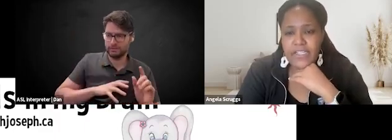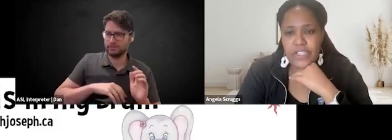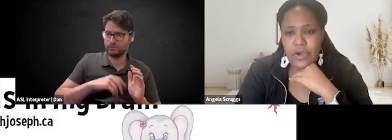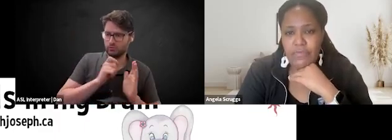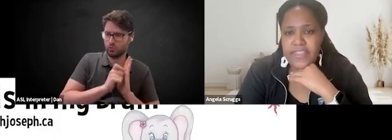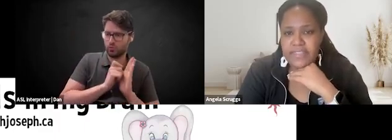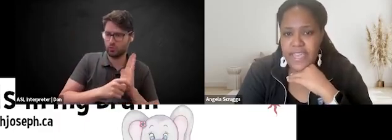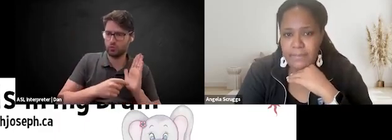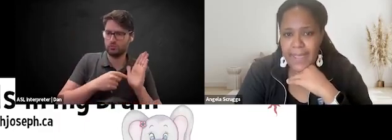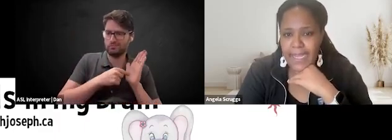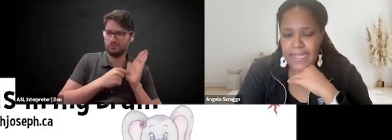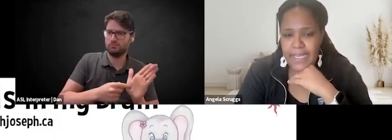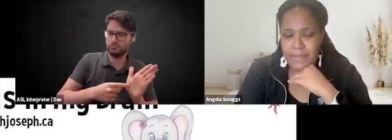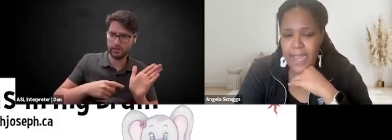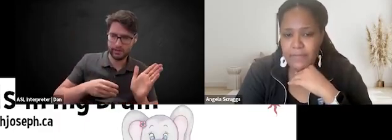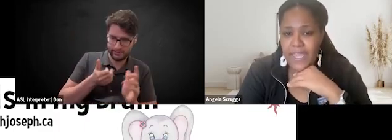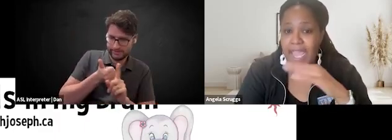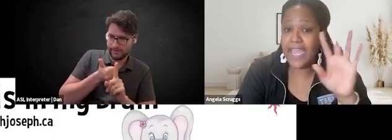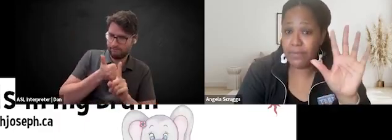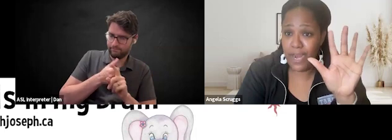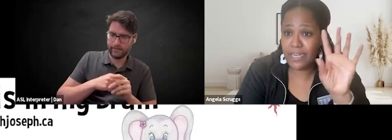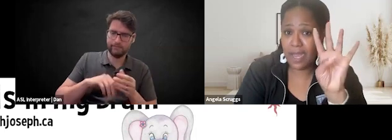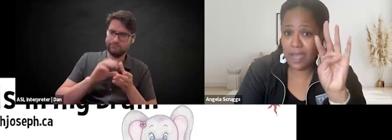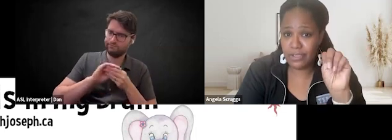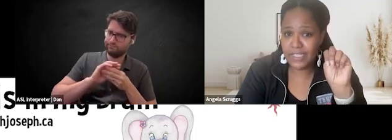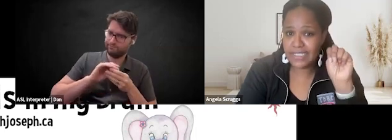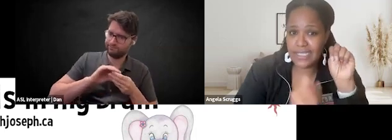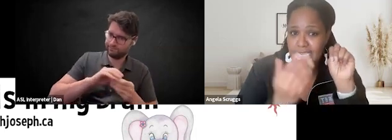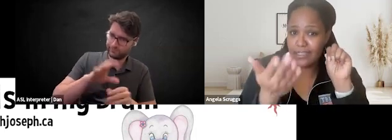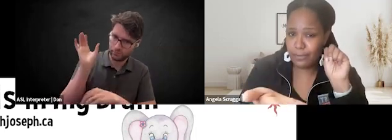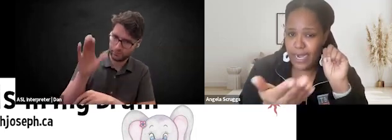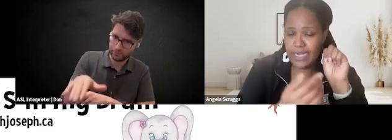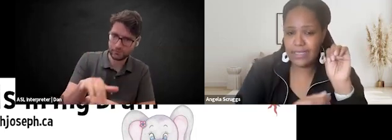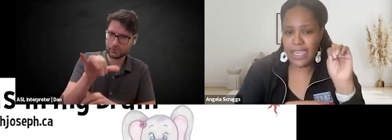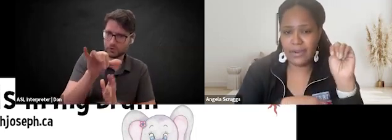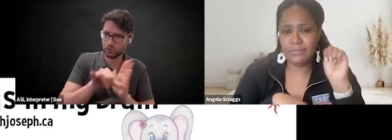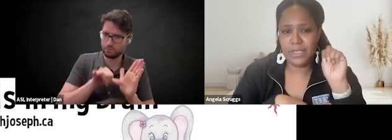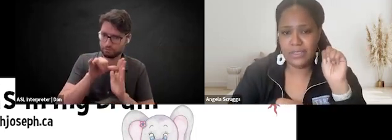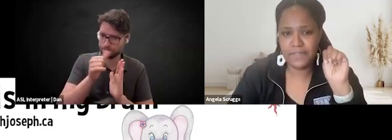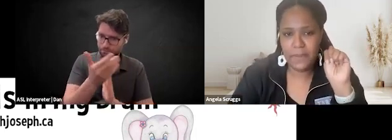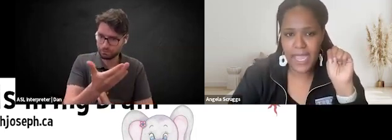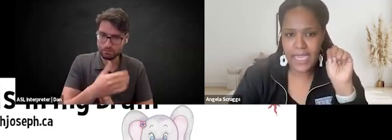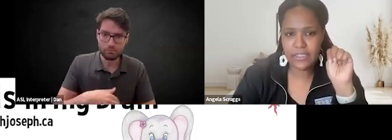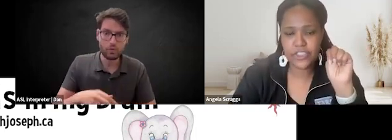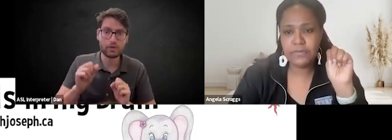And so if we think back again about the hand brain model, you can see the brain there in the middle of the page.